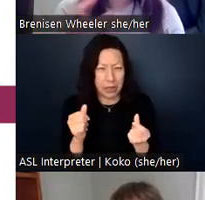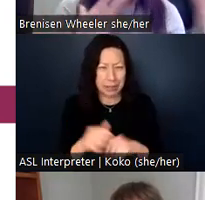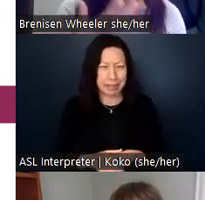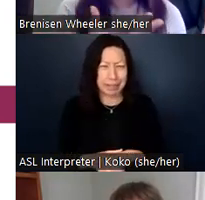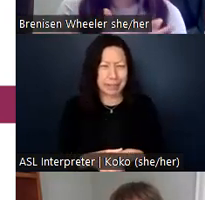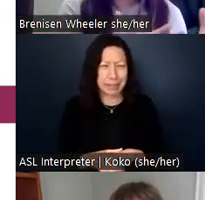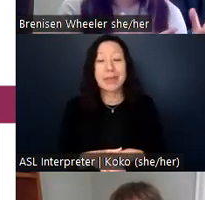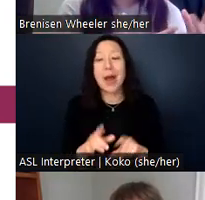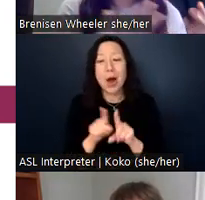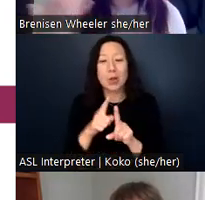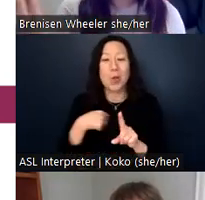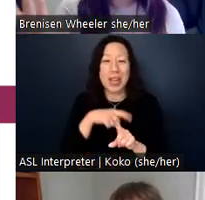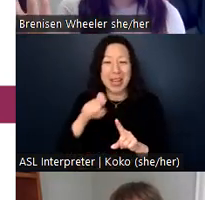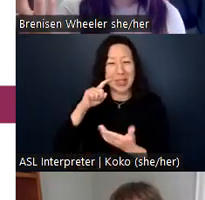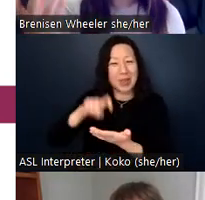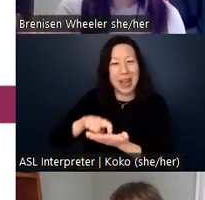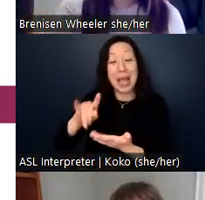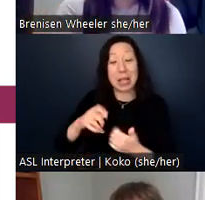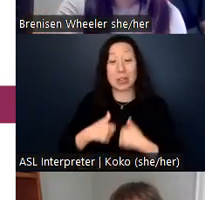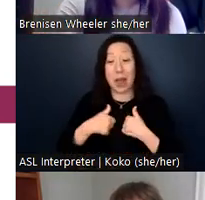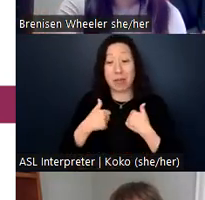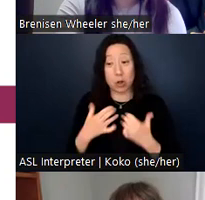hold multiple identities outside of gender and sex.